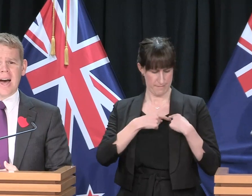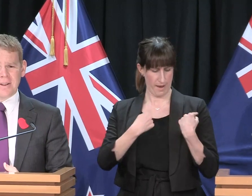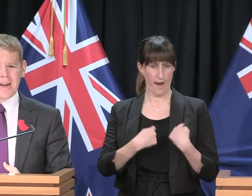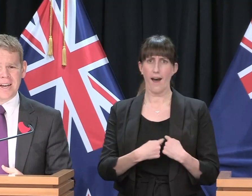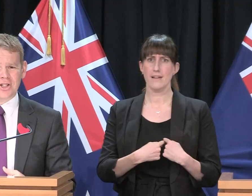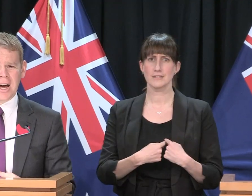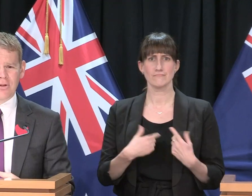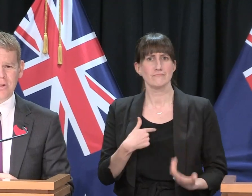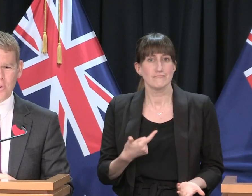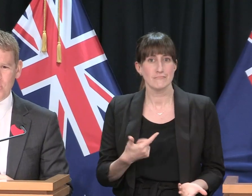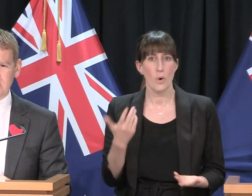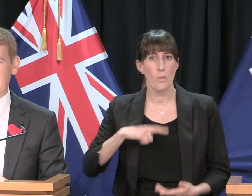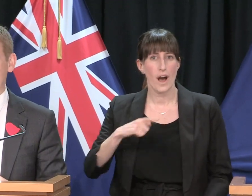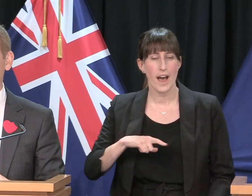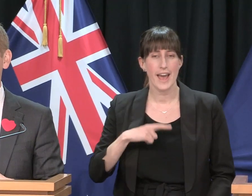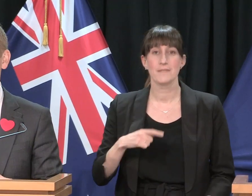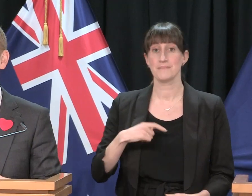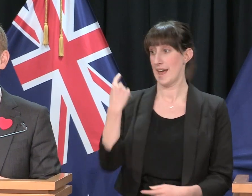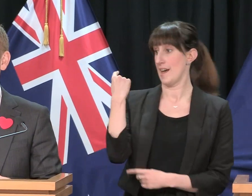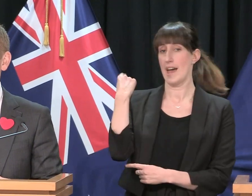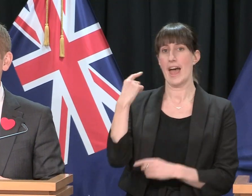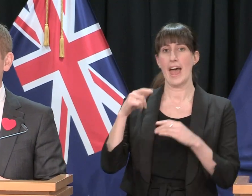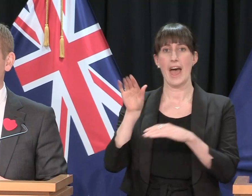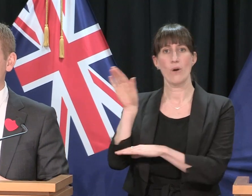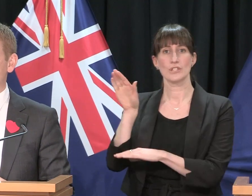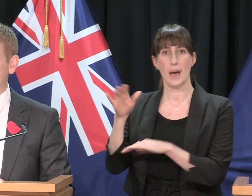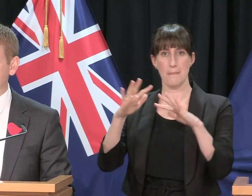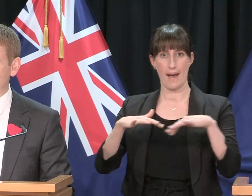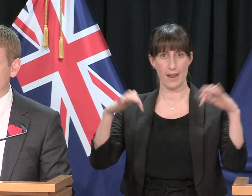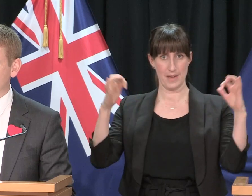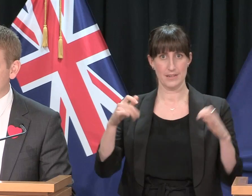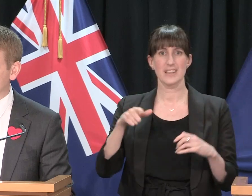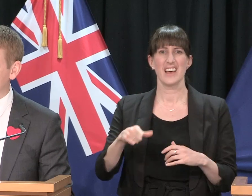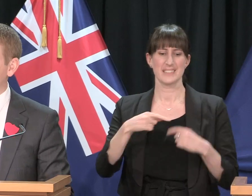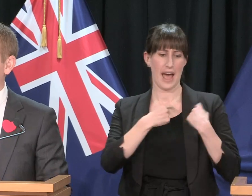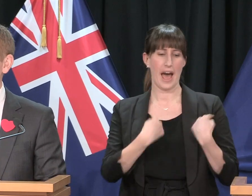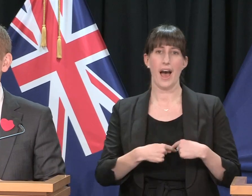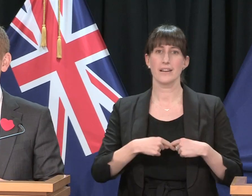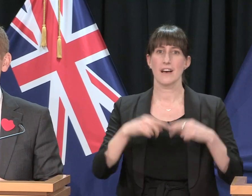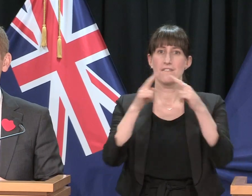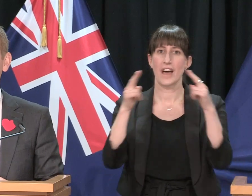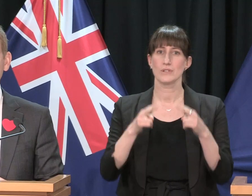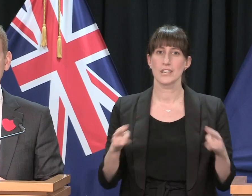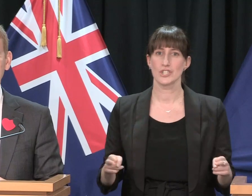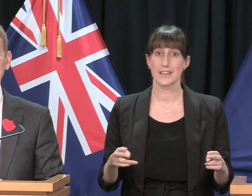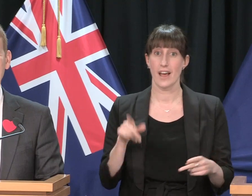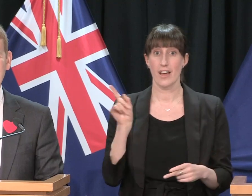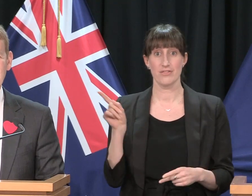I have had a few questions about the heart that I'm wearing today. So, the Heart Foundation are on the